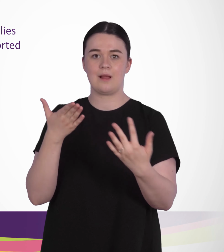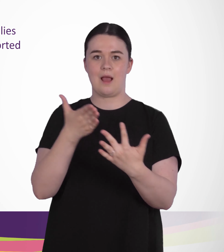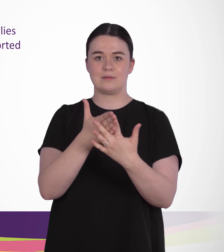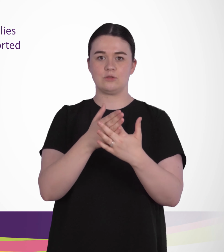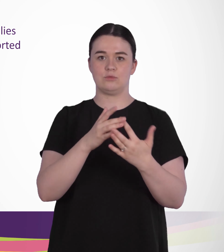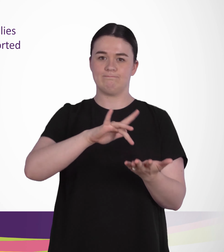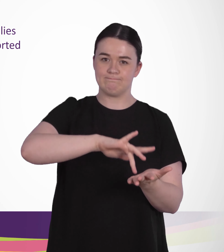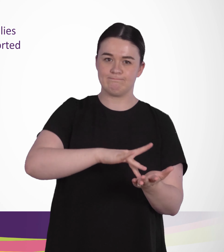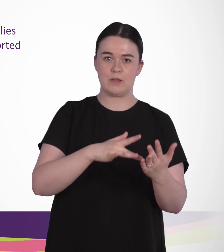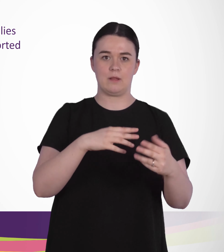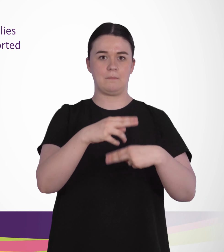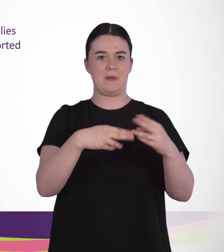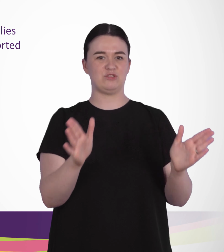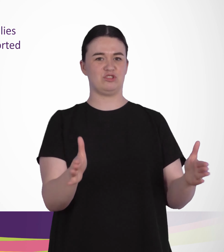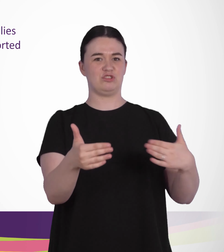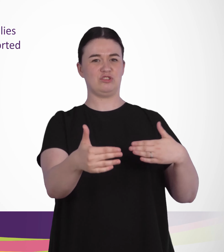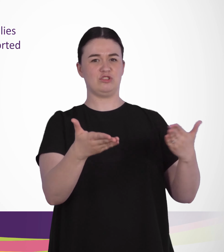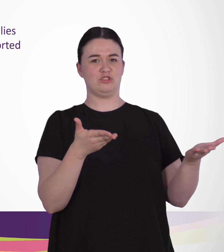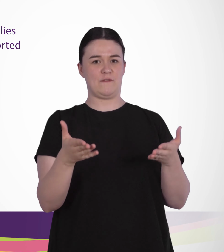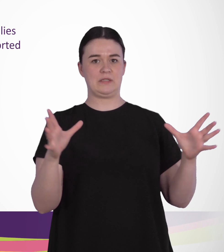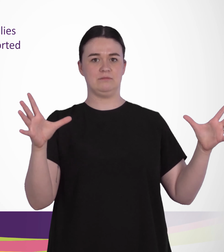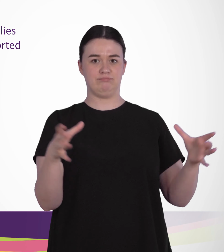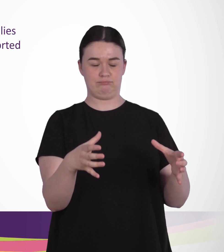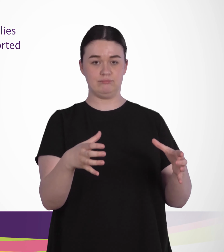access to a core package of services,